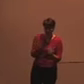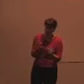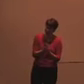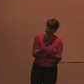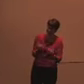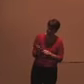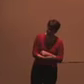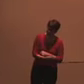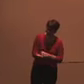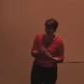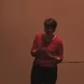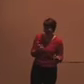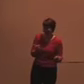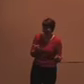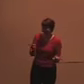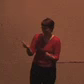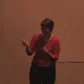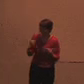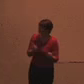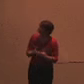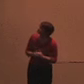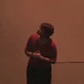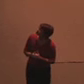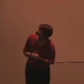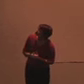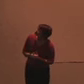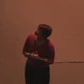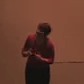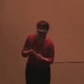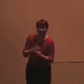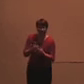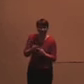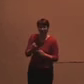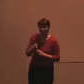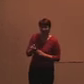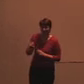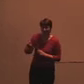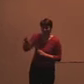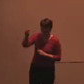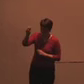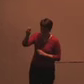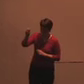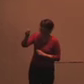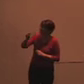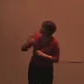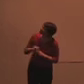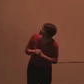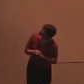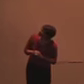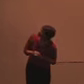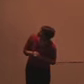And at some point, you're going up, and this is a very, very stepping ladder, stairs.